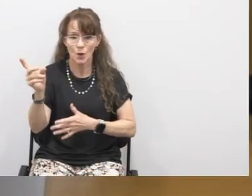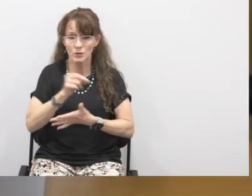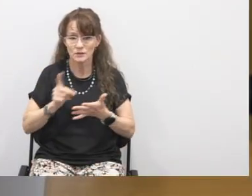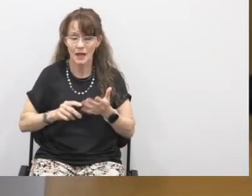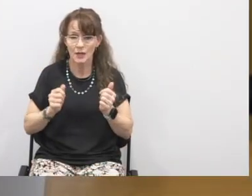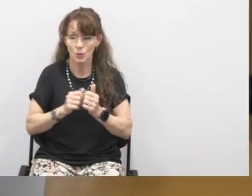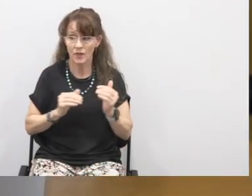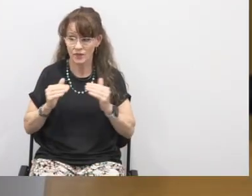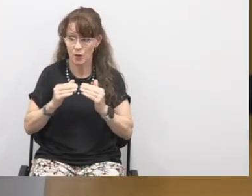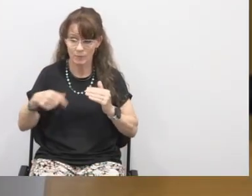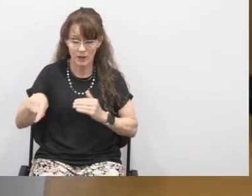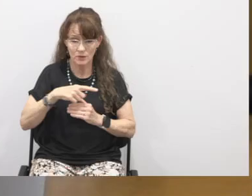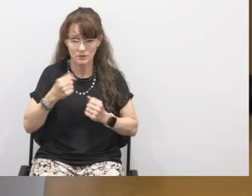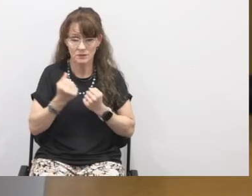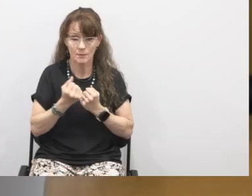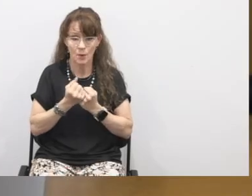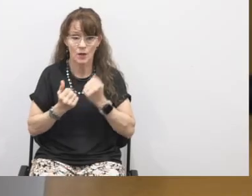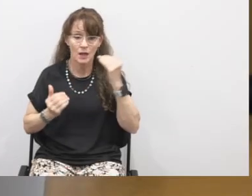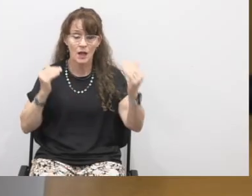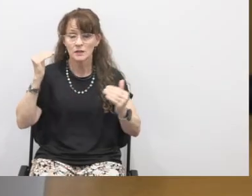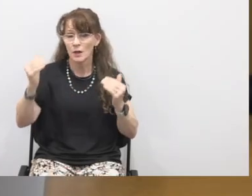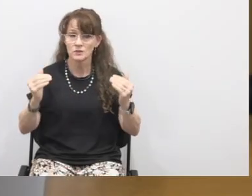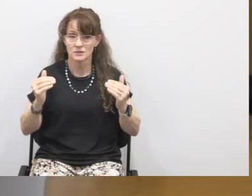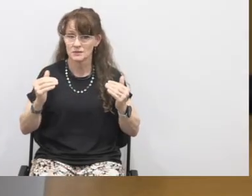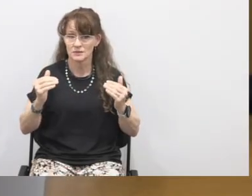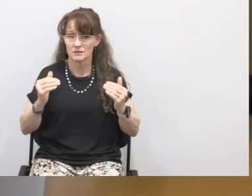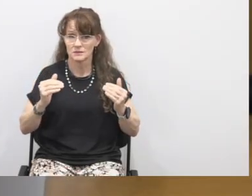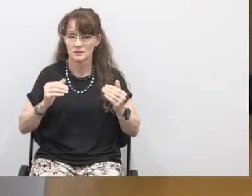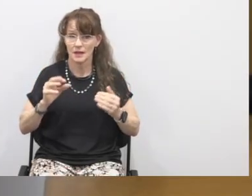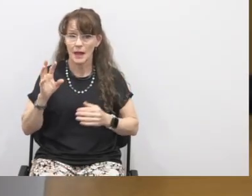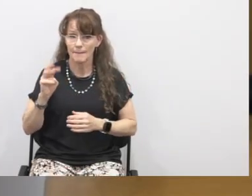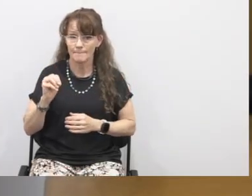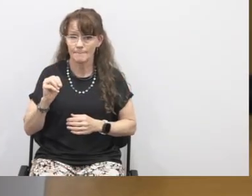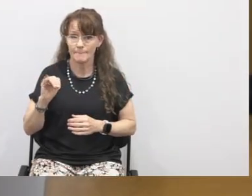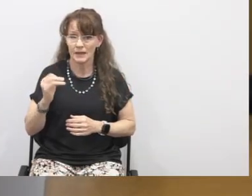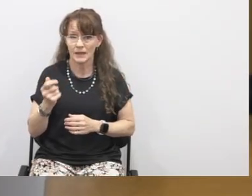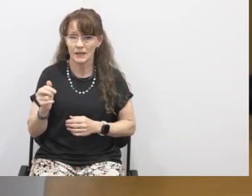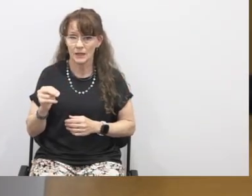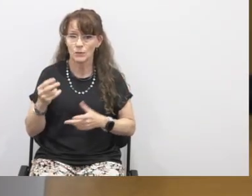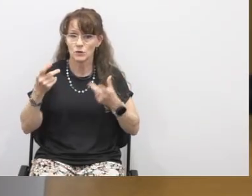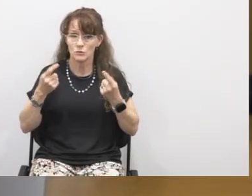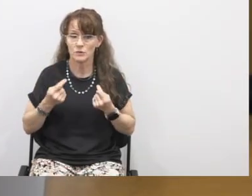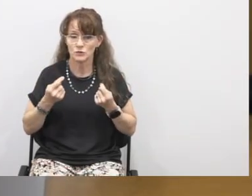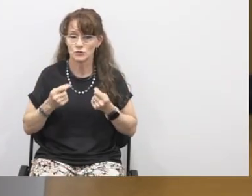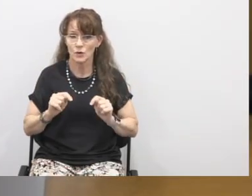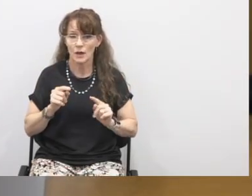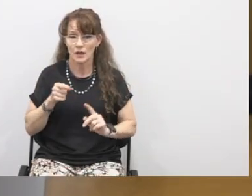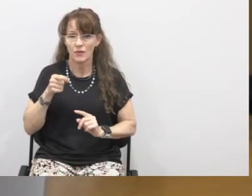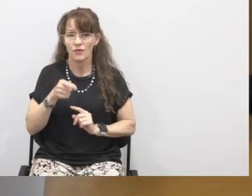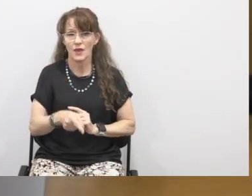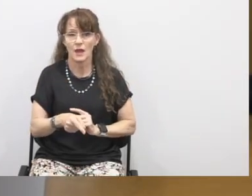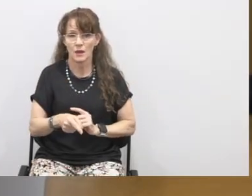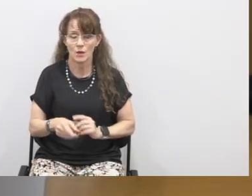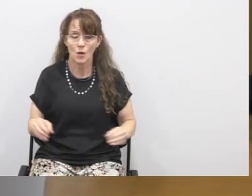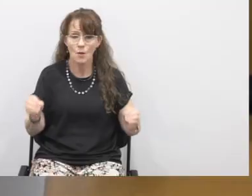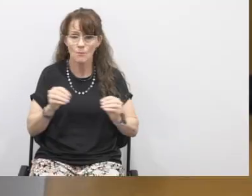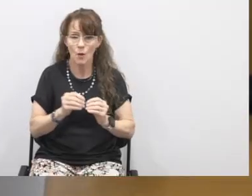and supporting adults at Millikan, and what you've been trying in actually through a more than year long process.